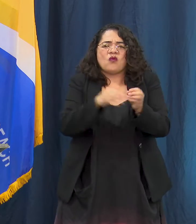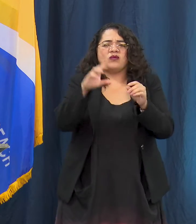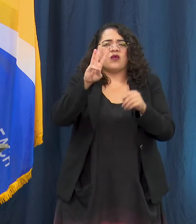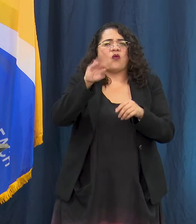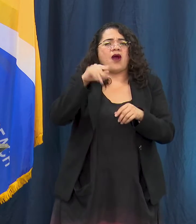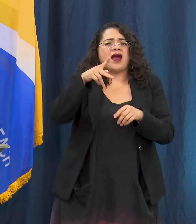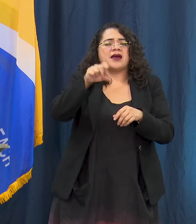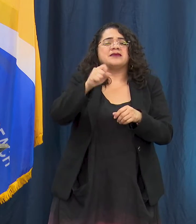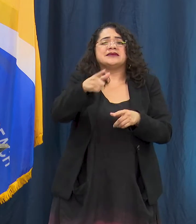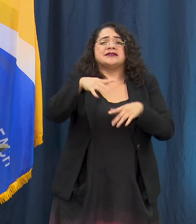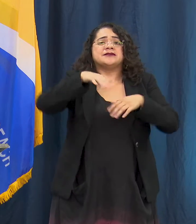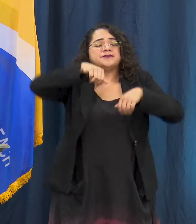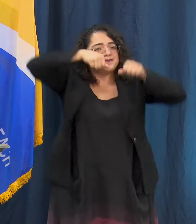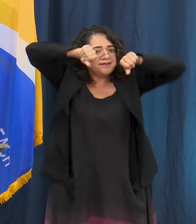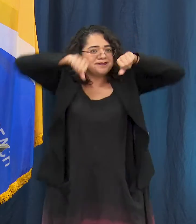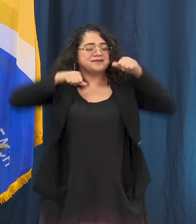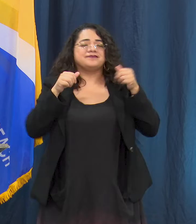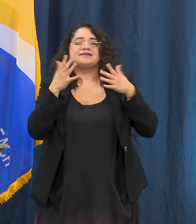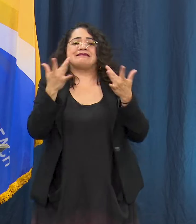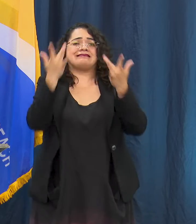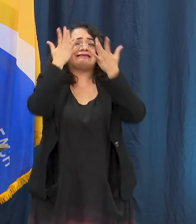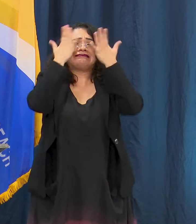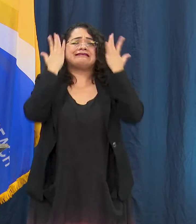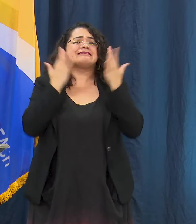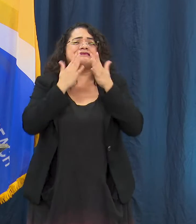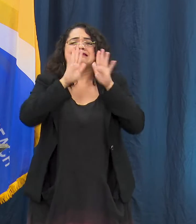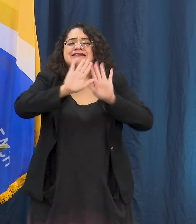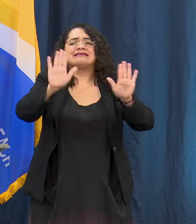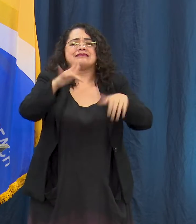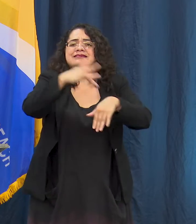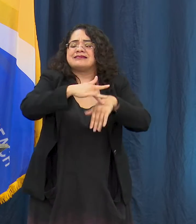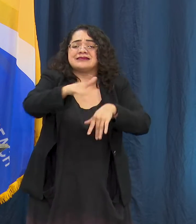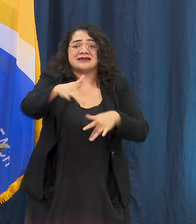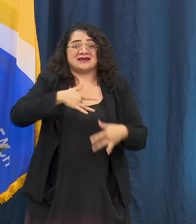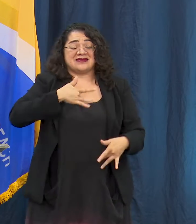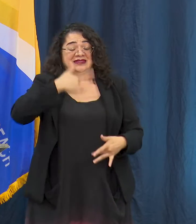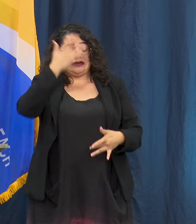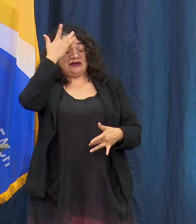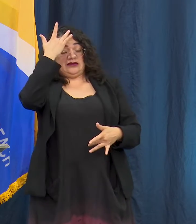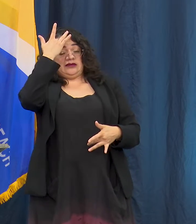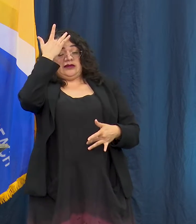hands and stay home if you feel sick. I also want to share a little bit about a